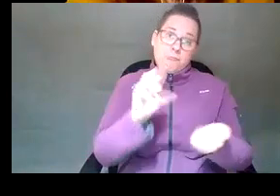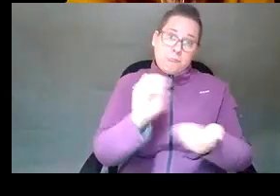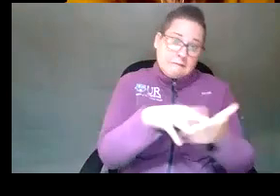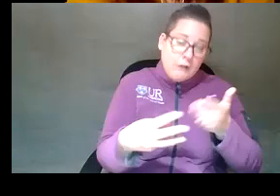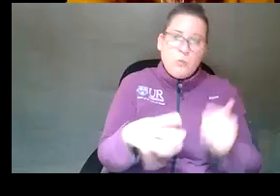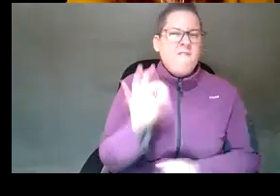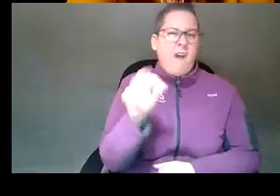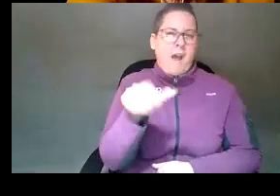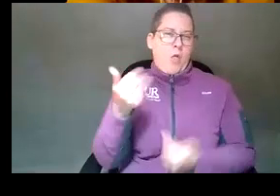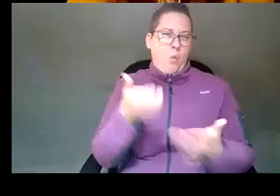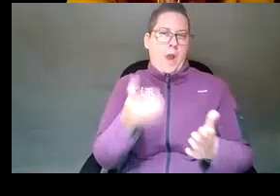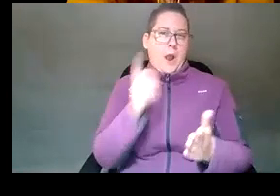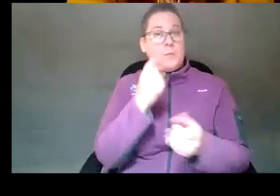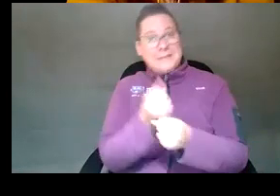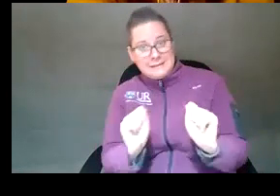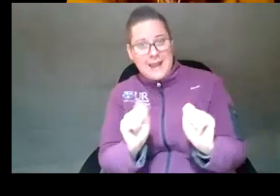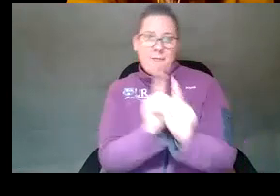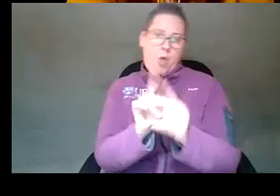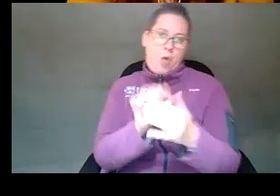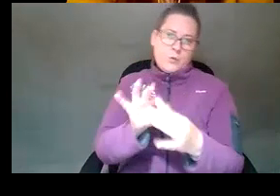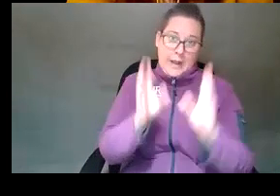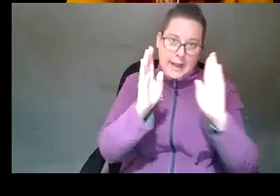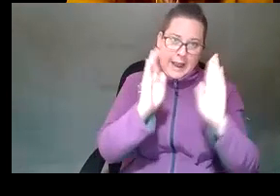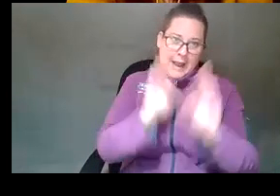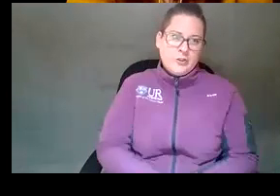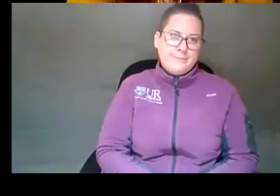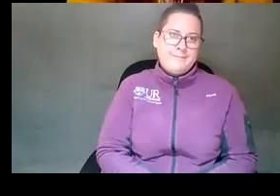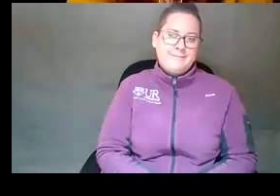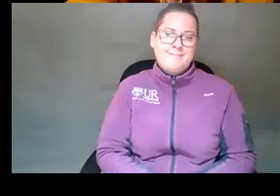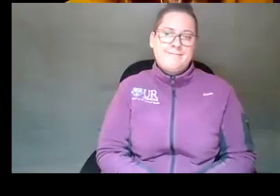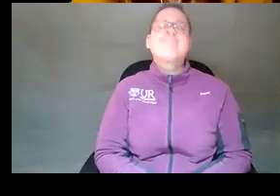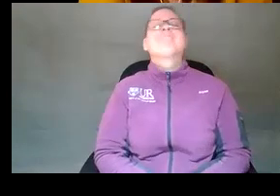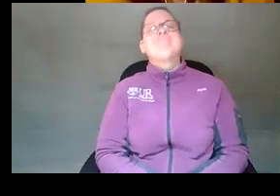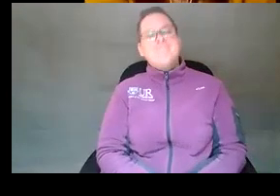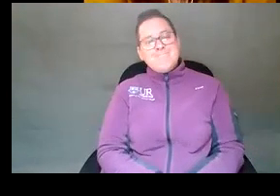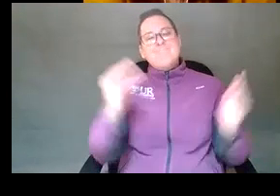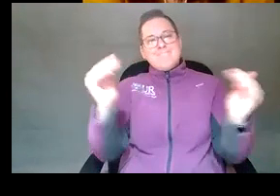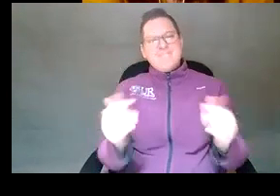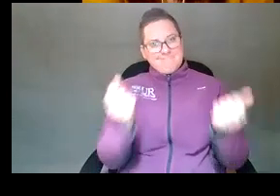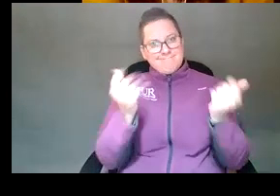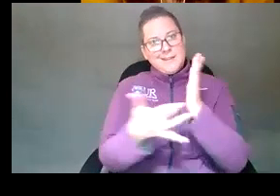we all noted a lot of those technology challenges with telehealth and you know